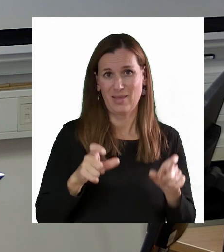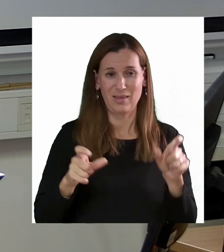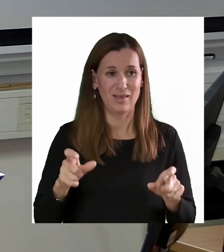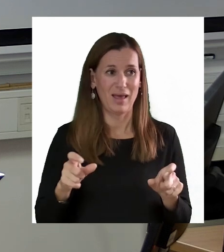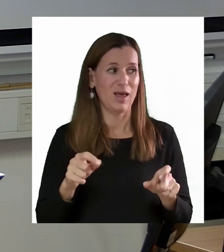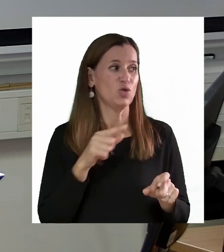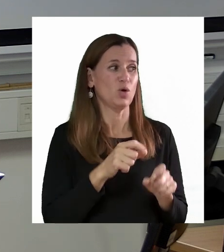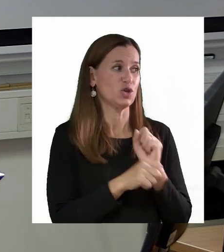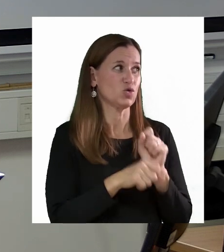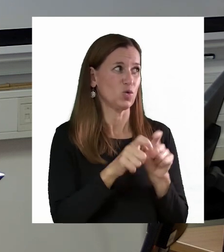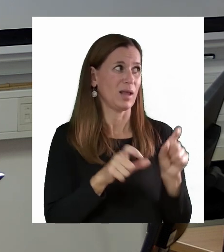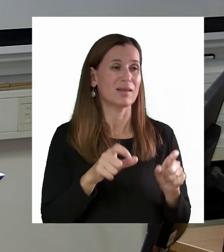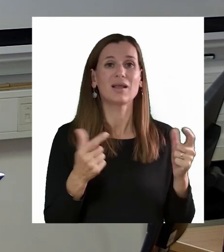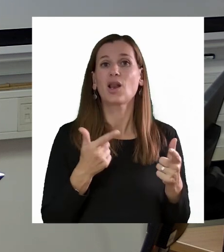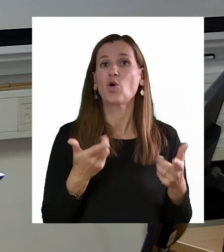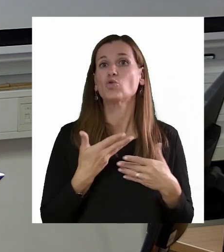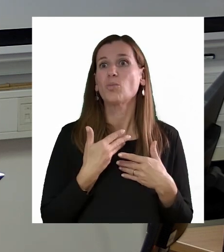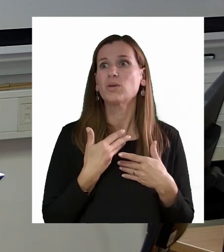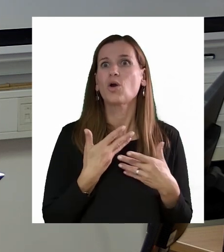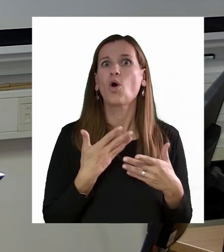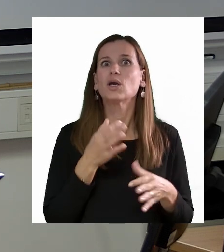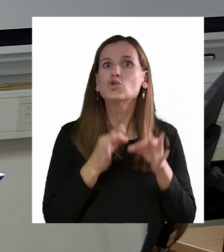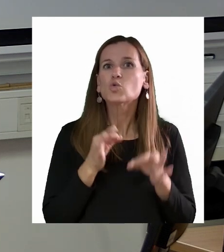can get experience of VR in spatial